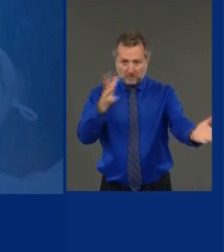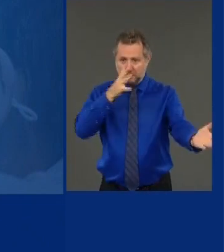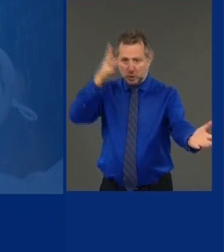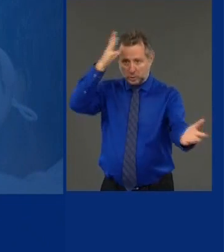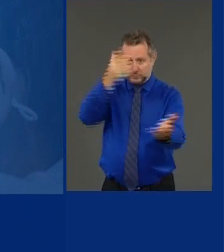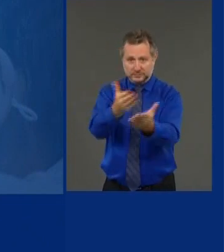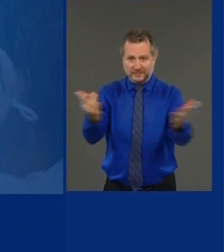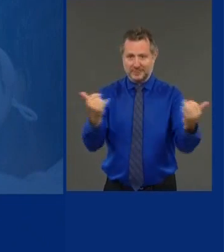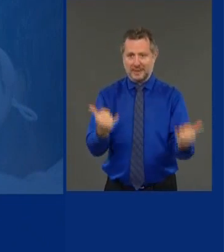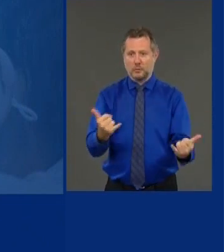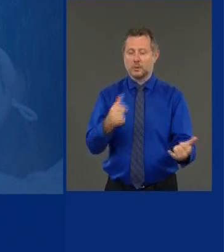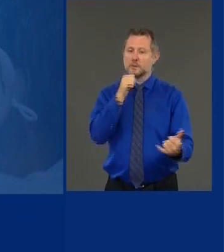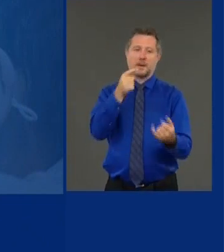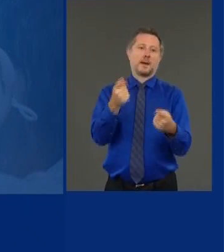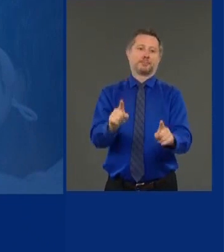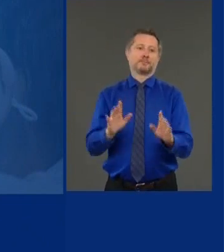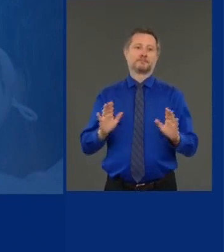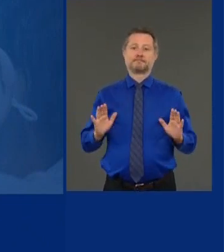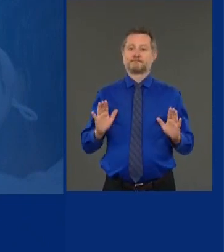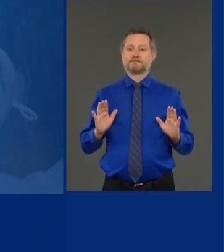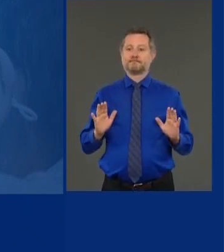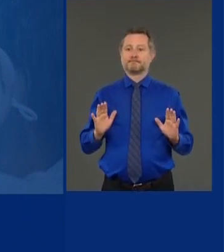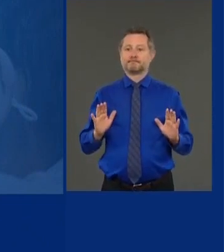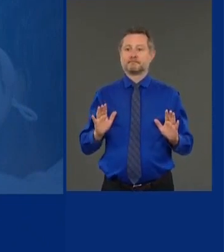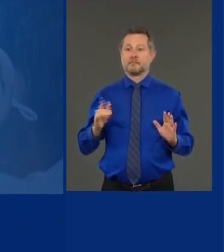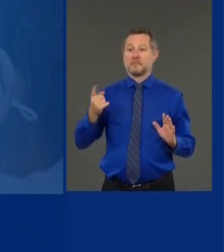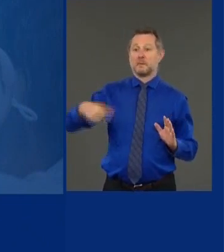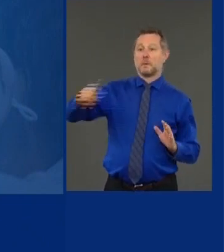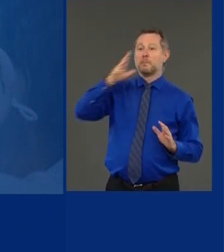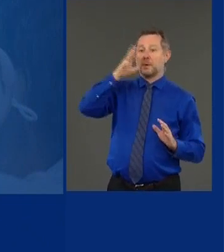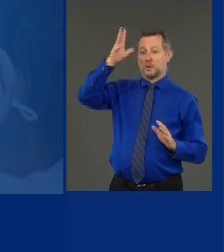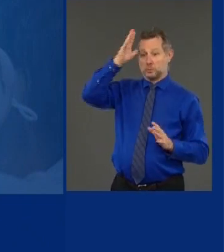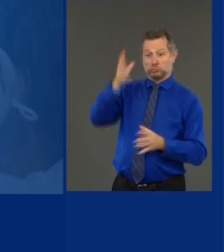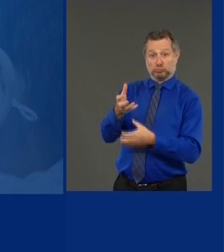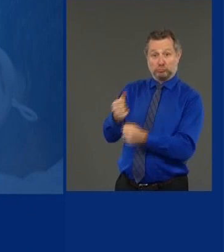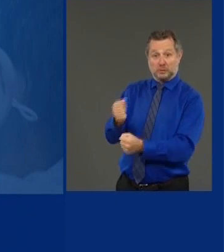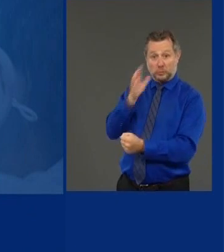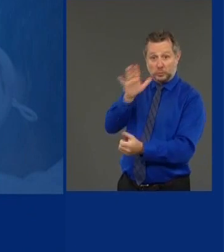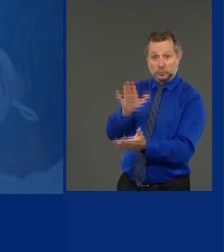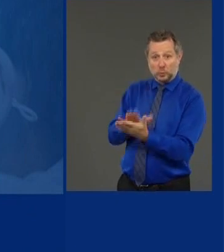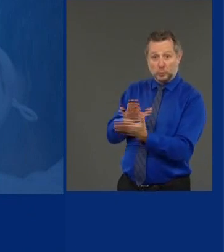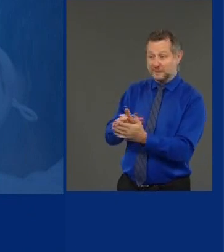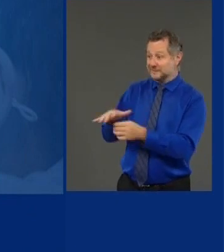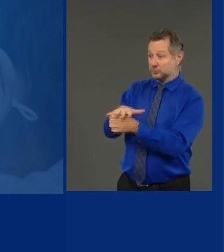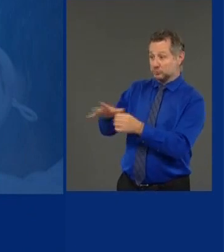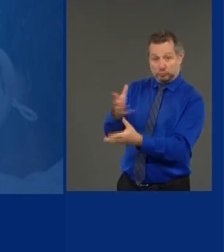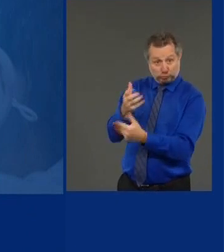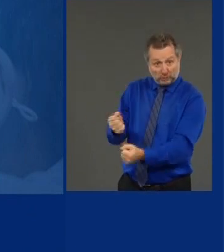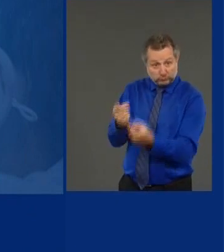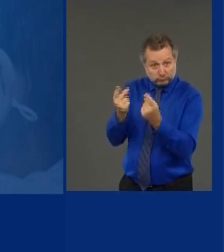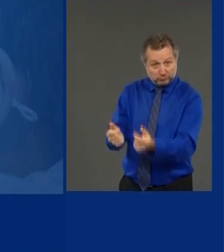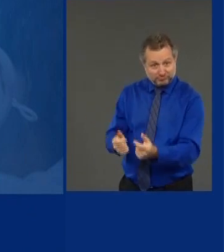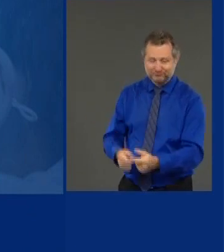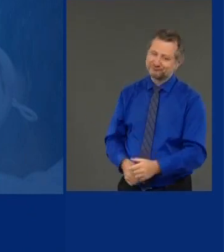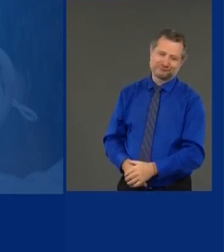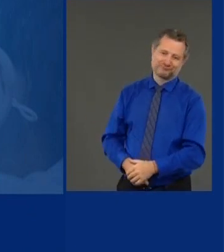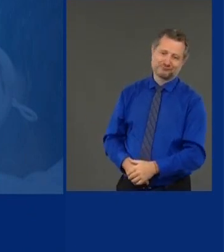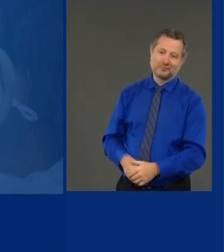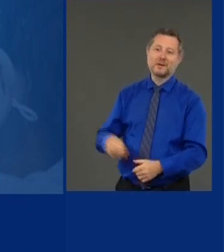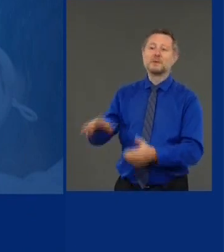WAY. I'M TALKING TO PARENTS. I AM TELLING YOU, IT IS NOT GOING TO HAPPEN THAT WAY.